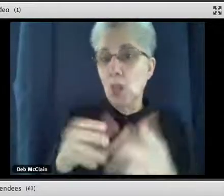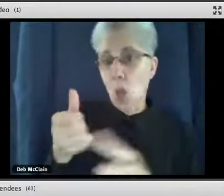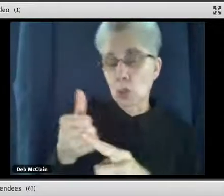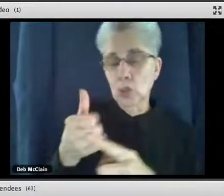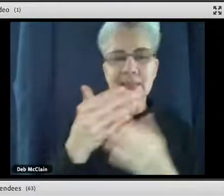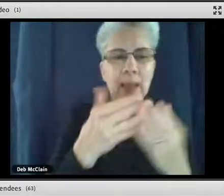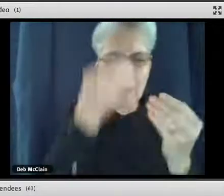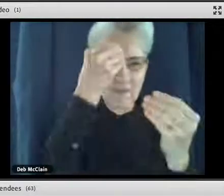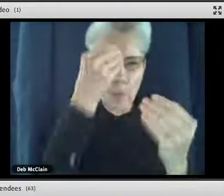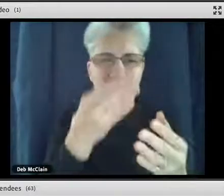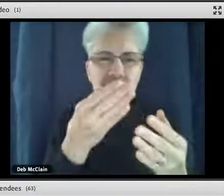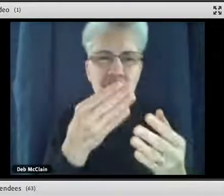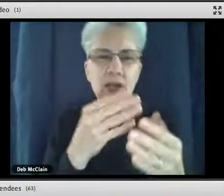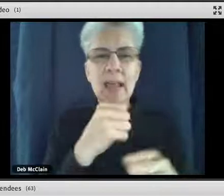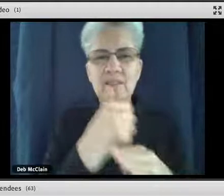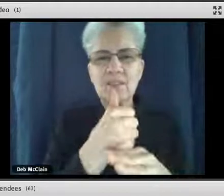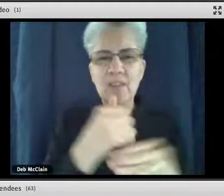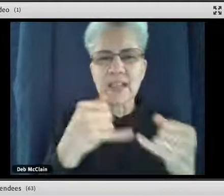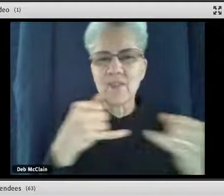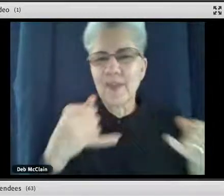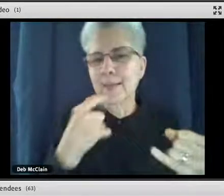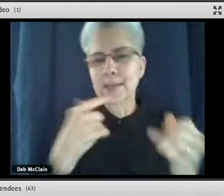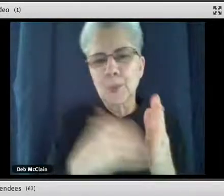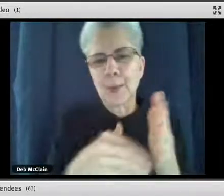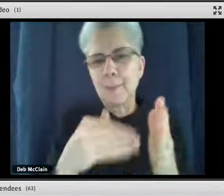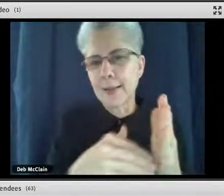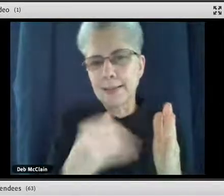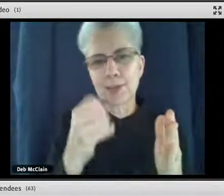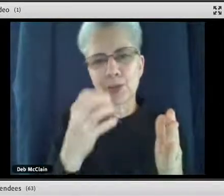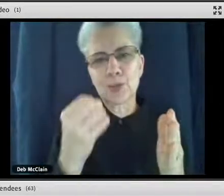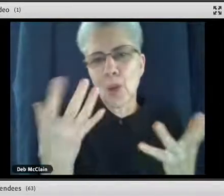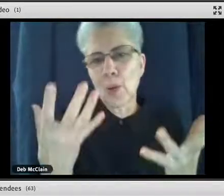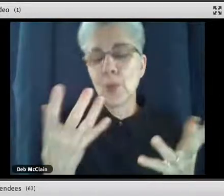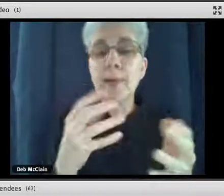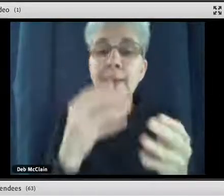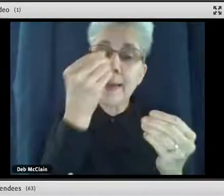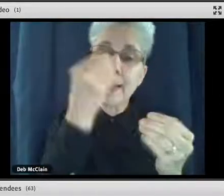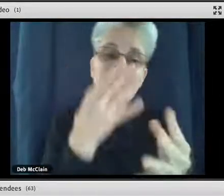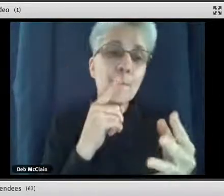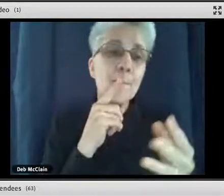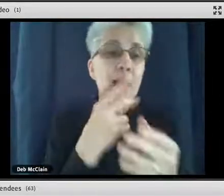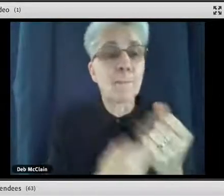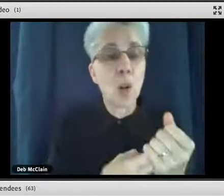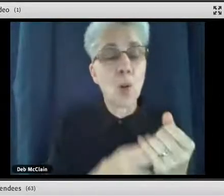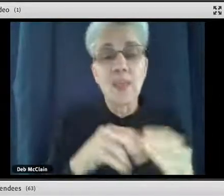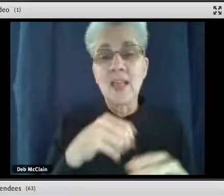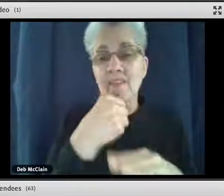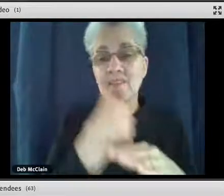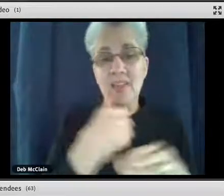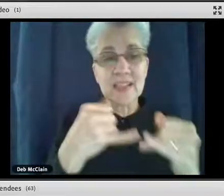Some of the information in fixed fields is redundant. And so the information is both in the fixed fields